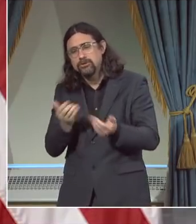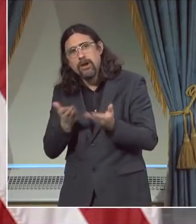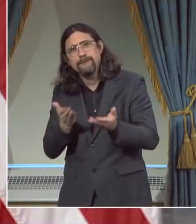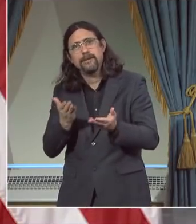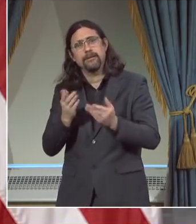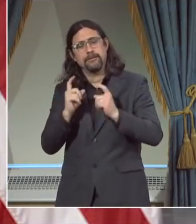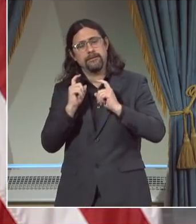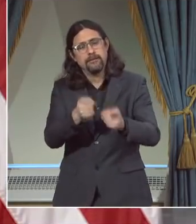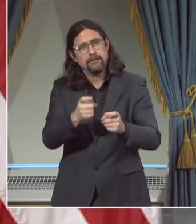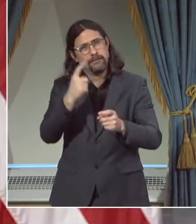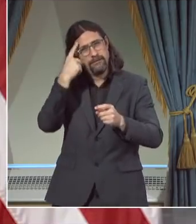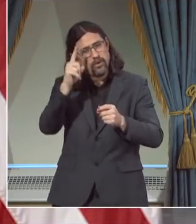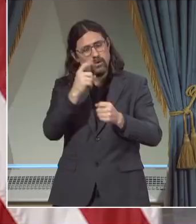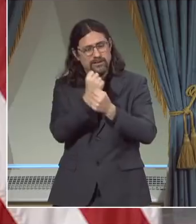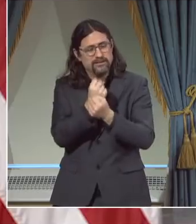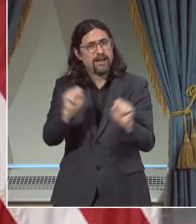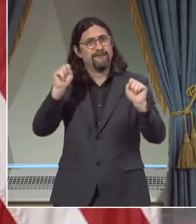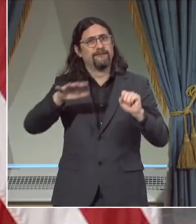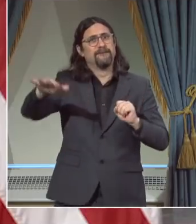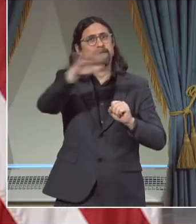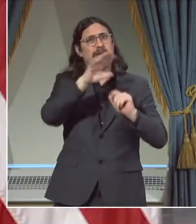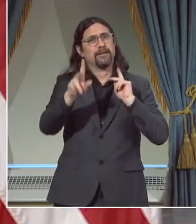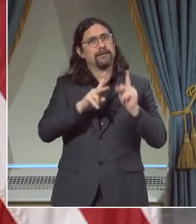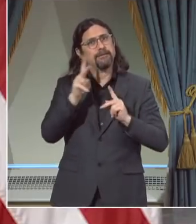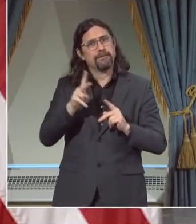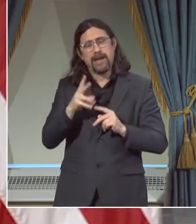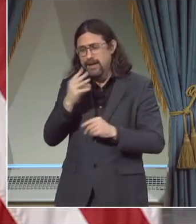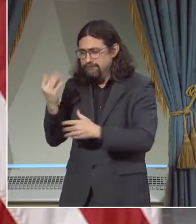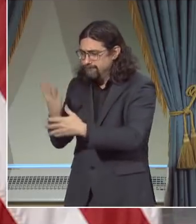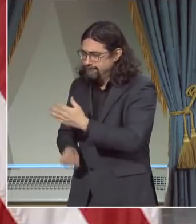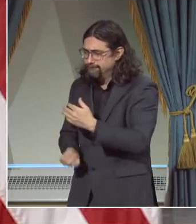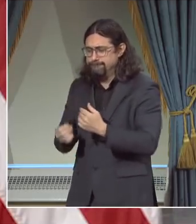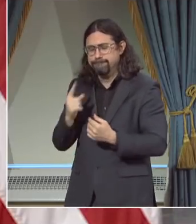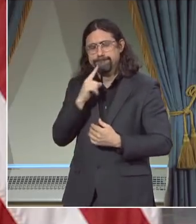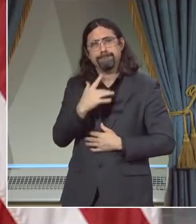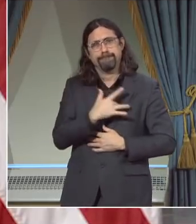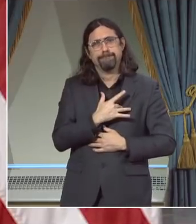OTHERS, SEIRVNG OTHERS, SAVING OTHERS.